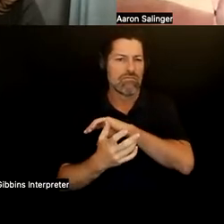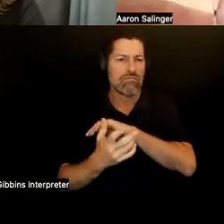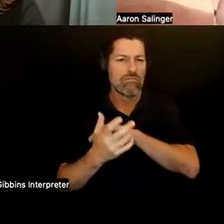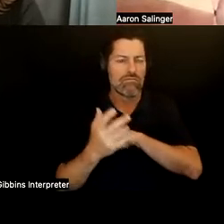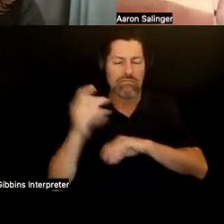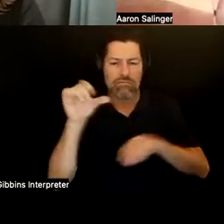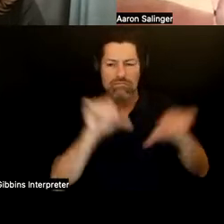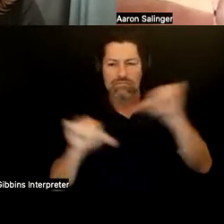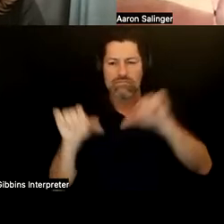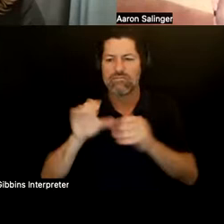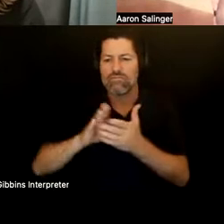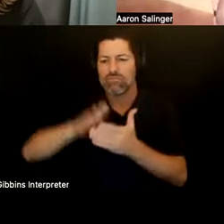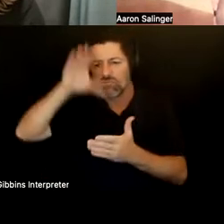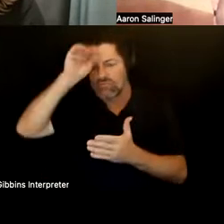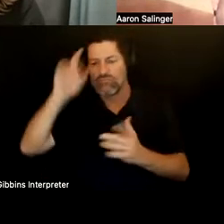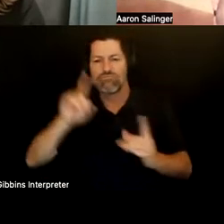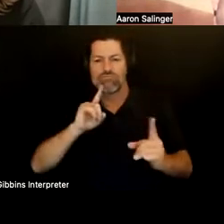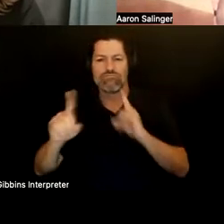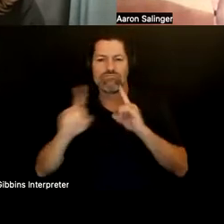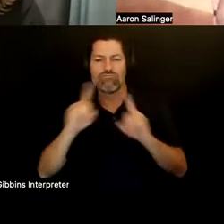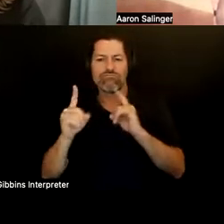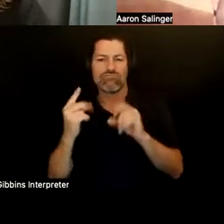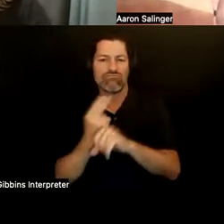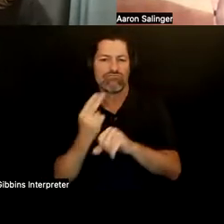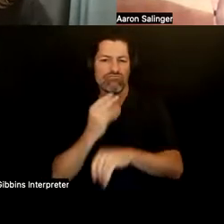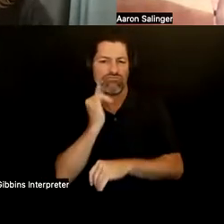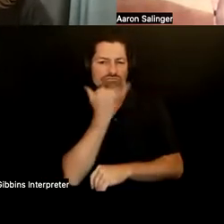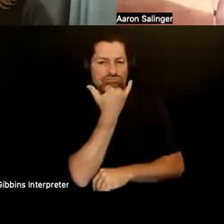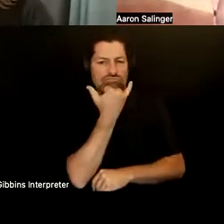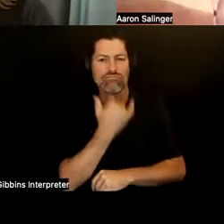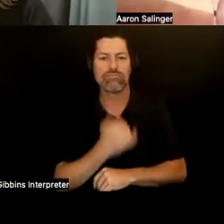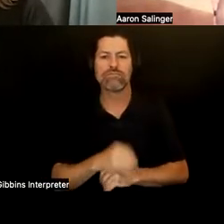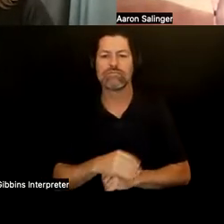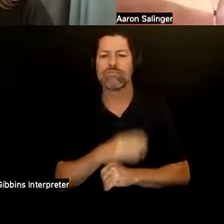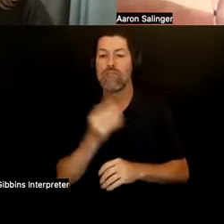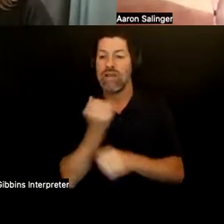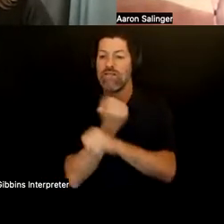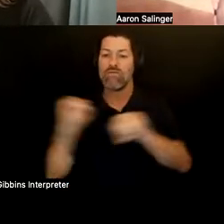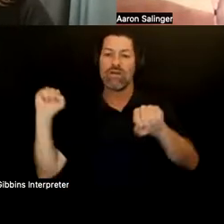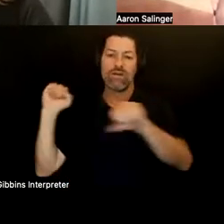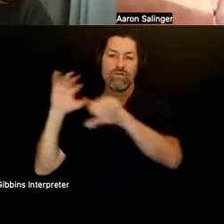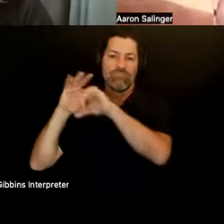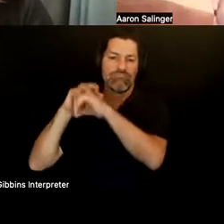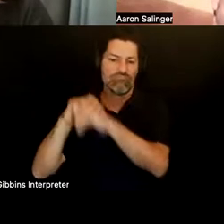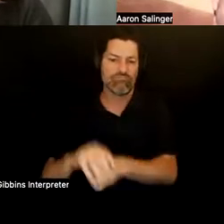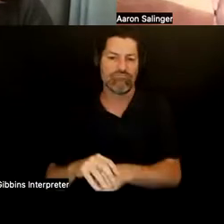and human discourse. 19:46:41 The erosion of freedoms. The reason